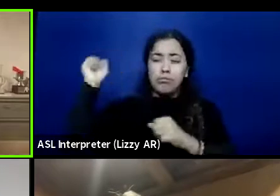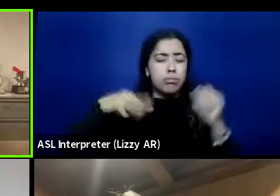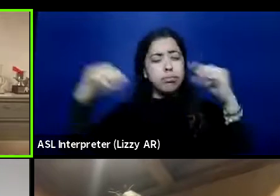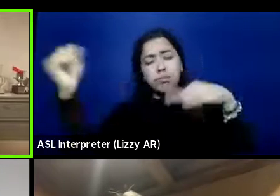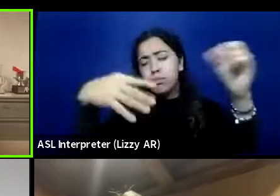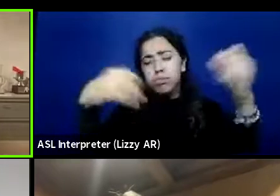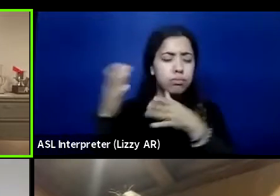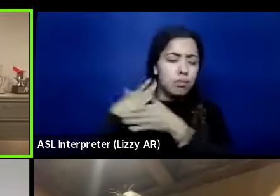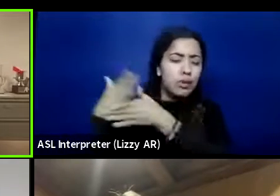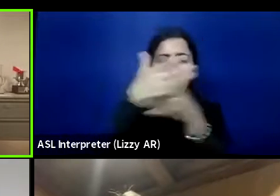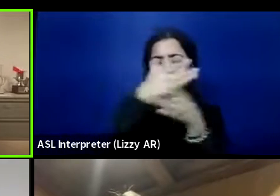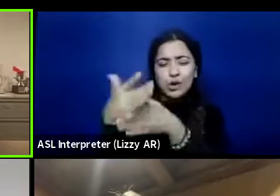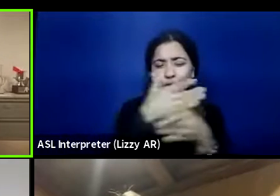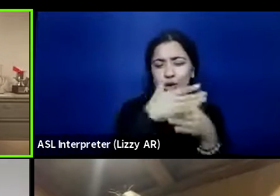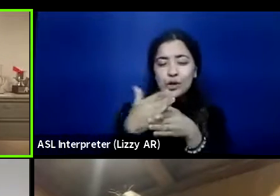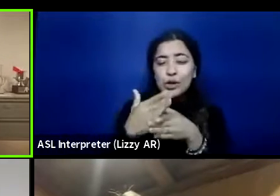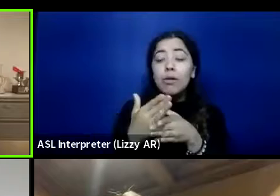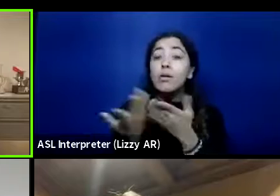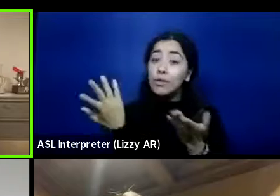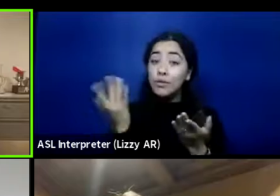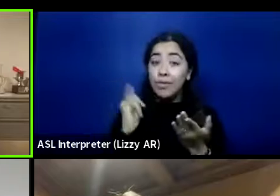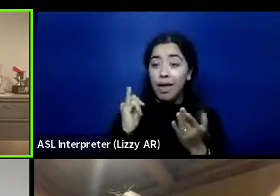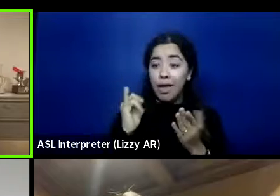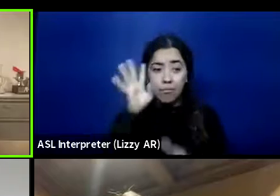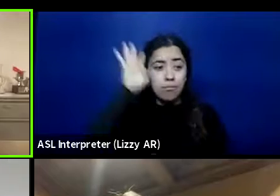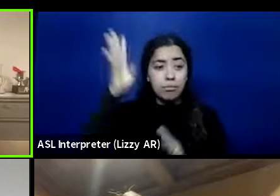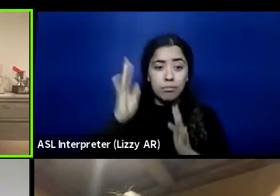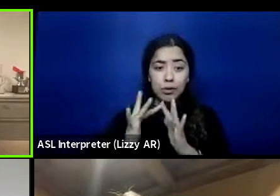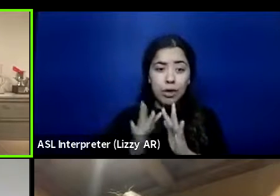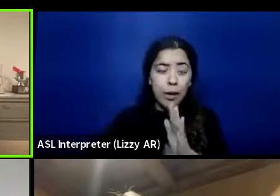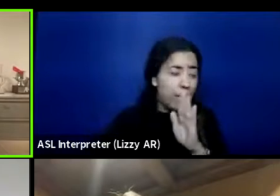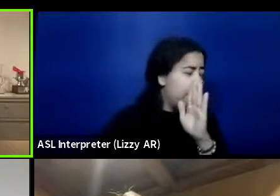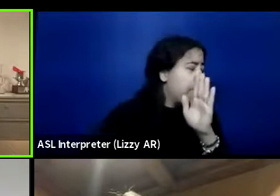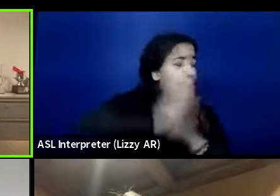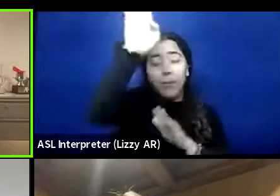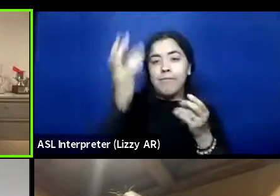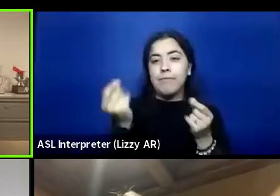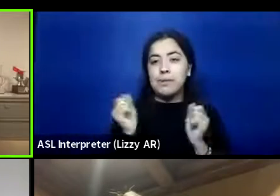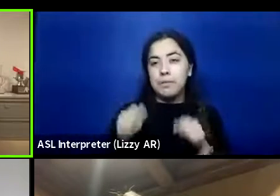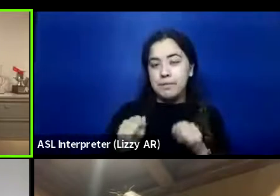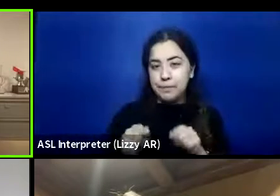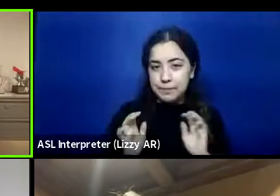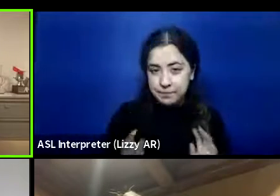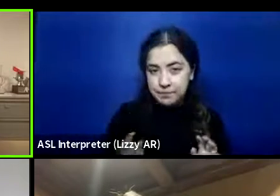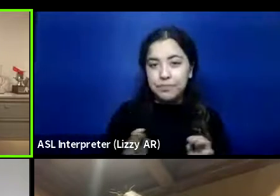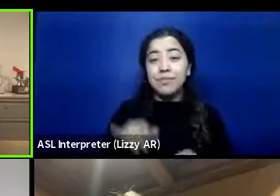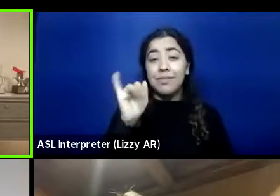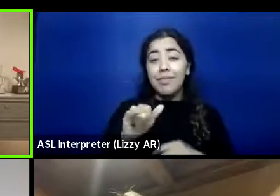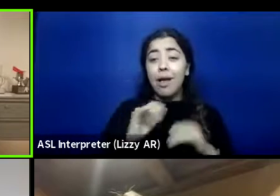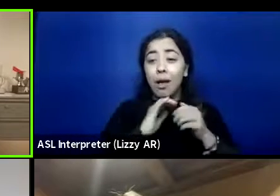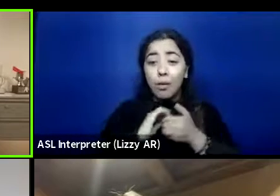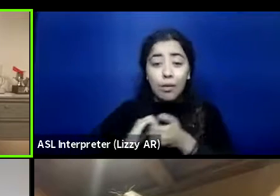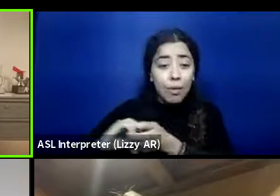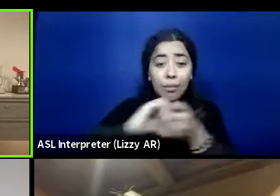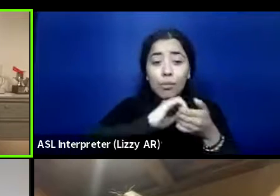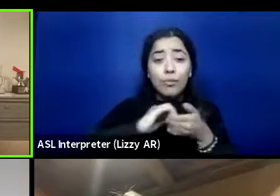of the art as quickly as possible. So the collaboration and sharing is a theme